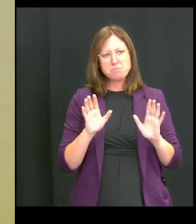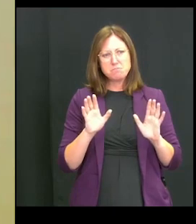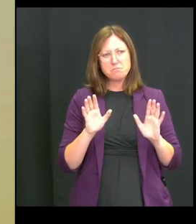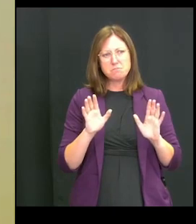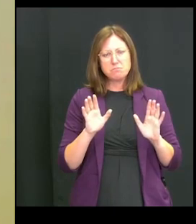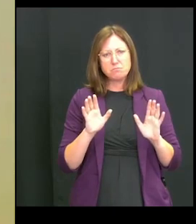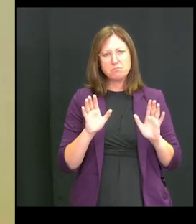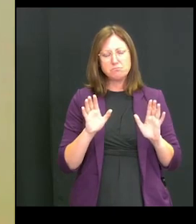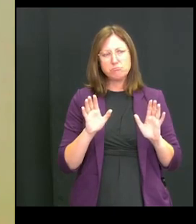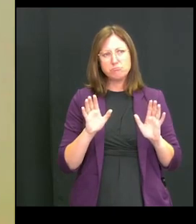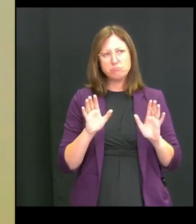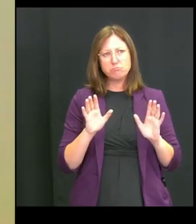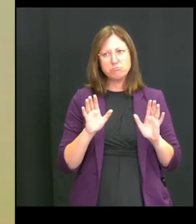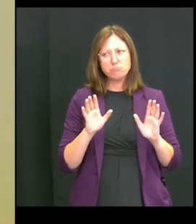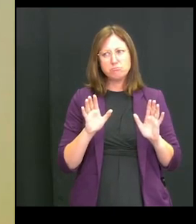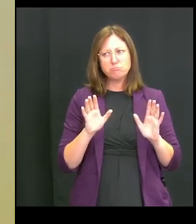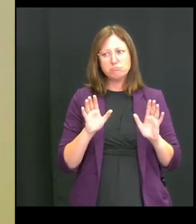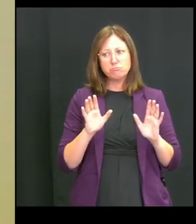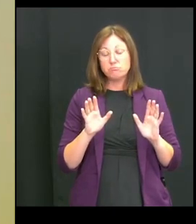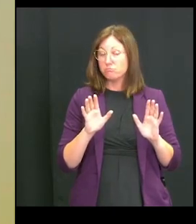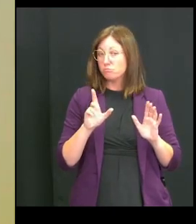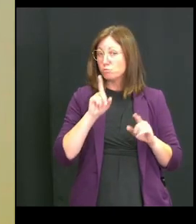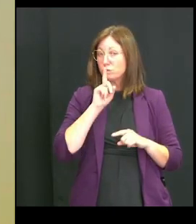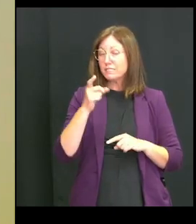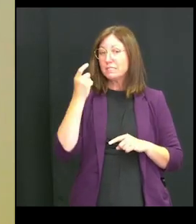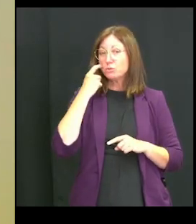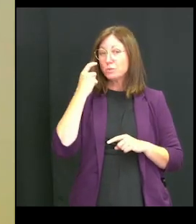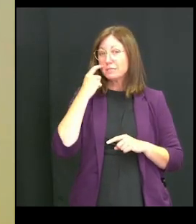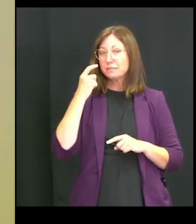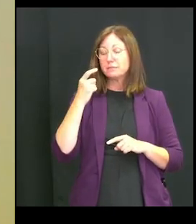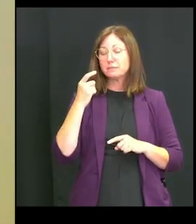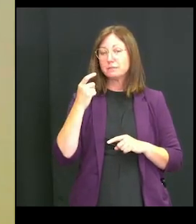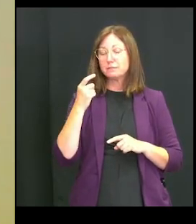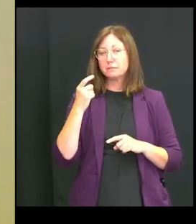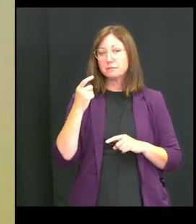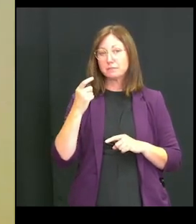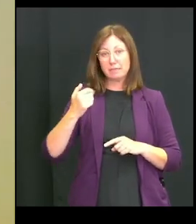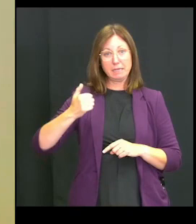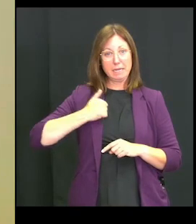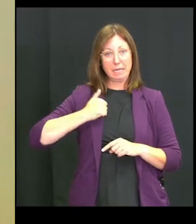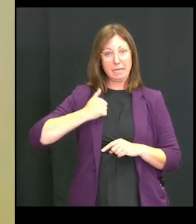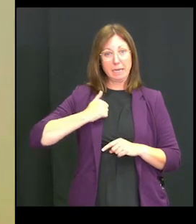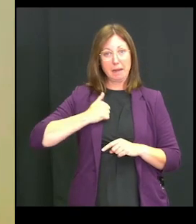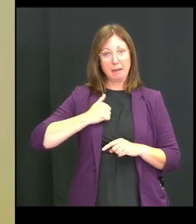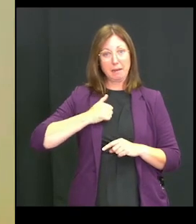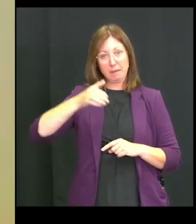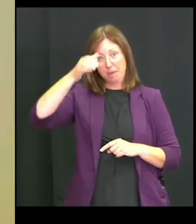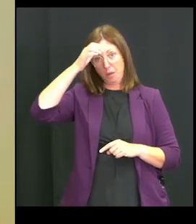But, not long ago, the conventional wisdom in Canada and the US about parties was